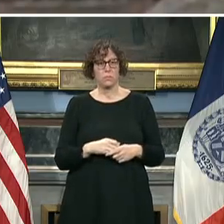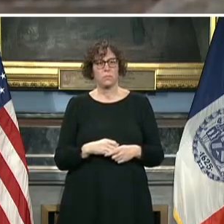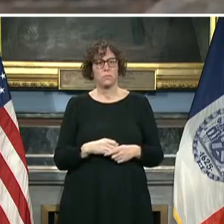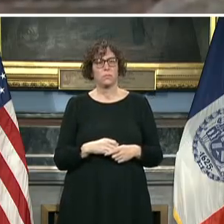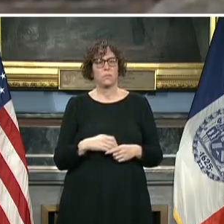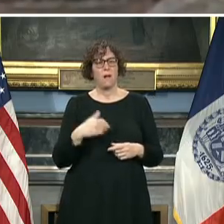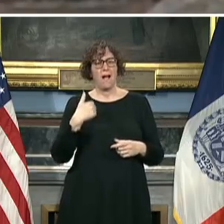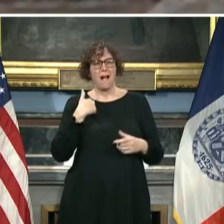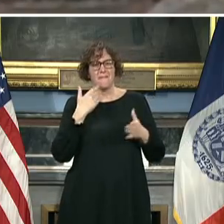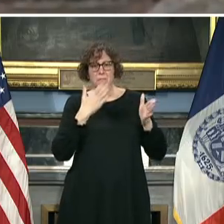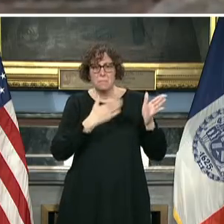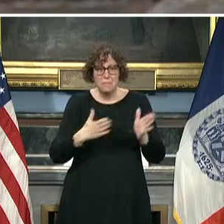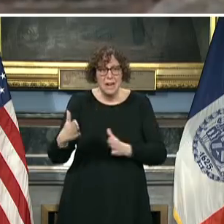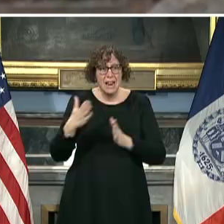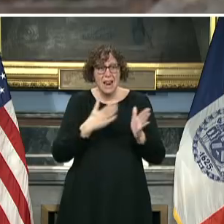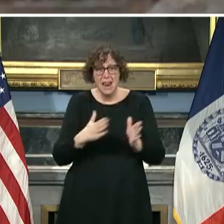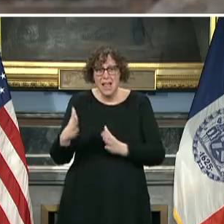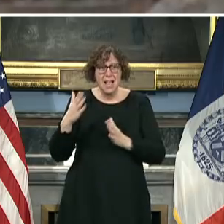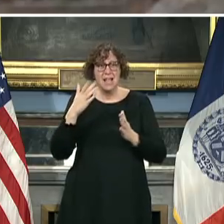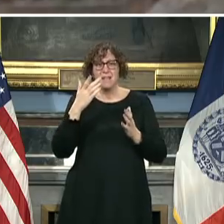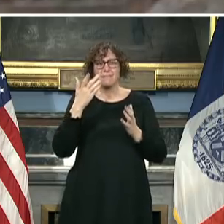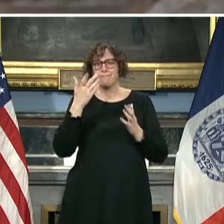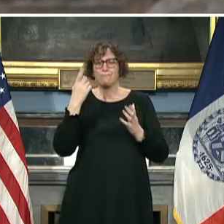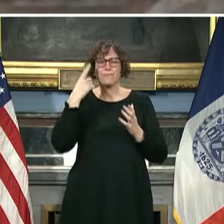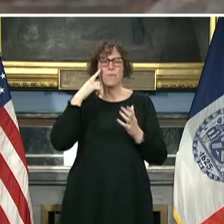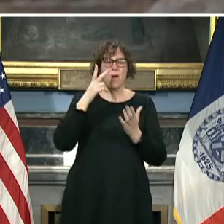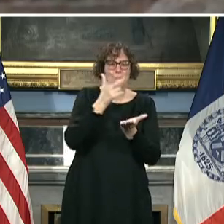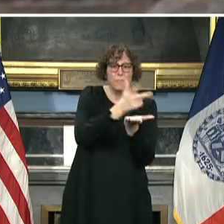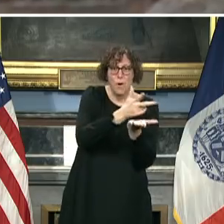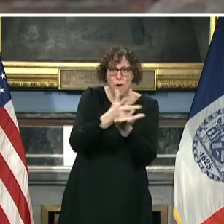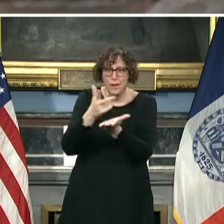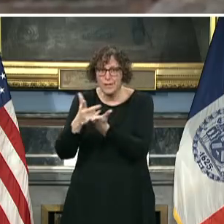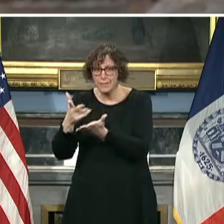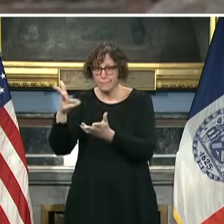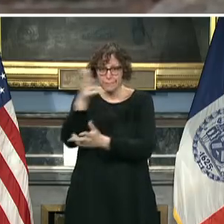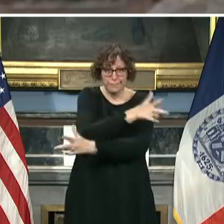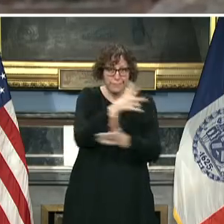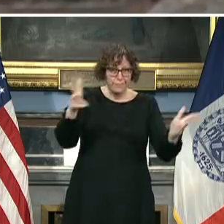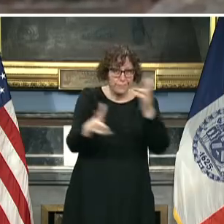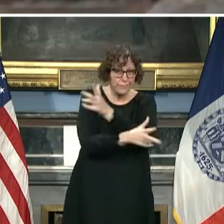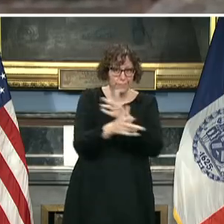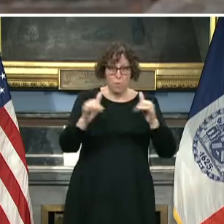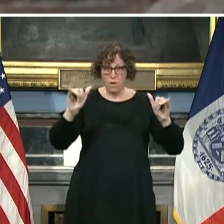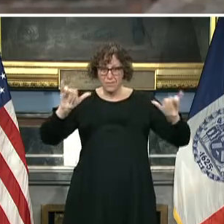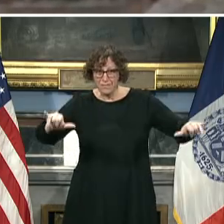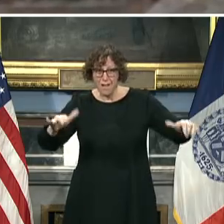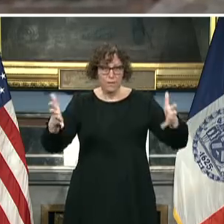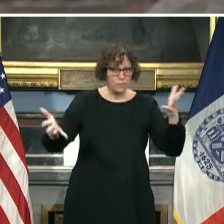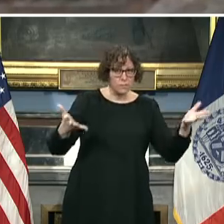ELSE YOU'RE CONSIDERING FOR PEOPLE WHO ON THE SIDEWALKS AND PKARS WHO ARE